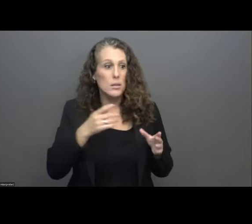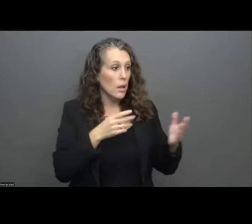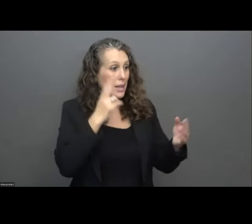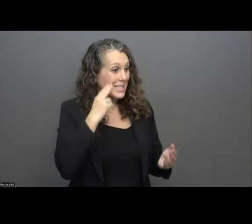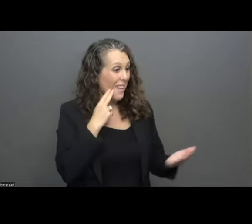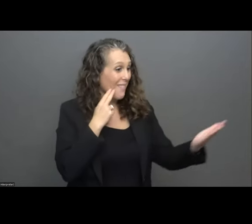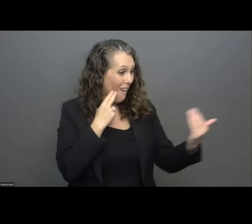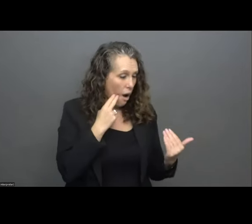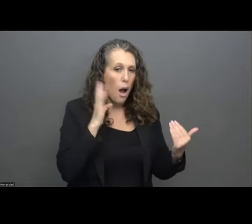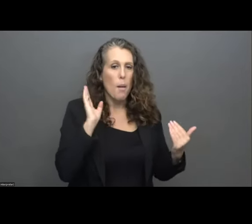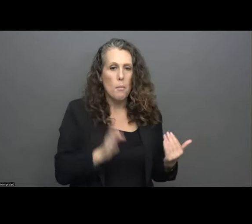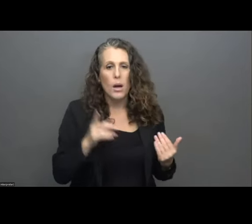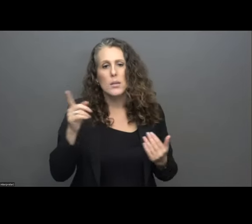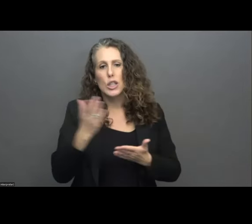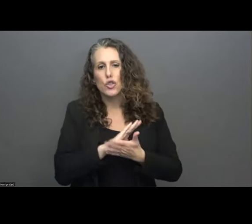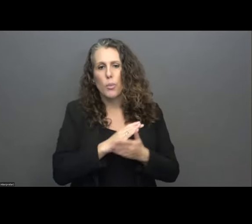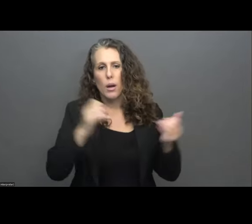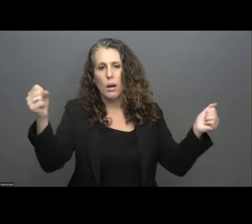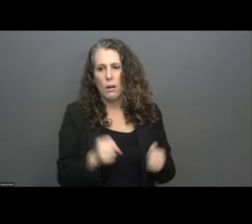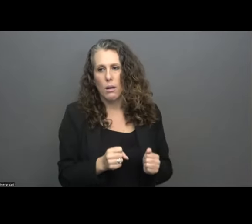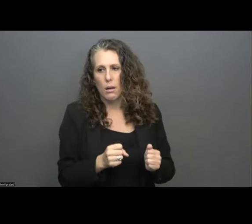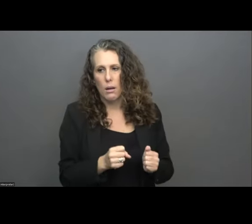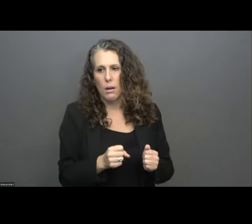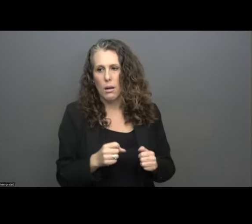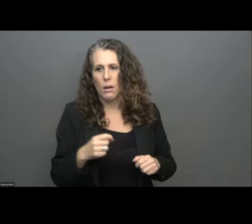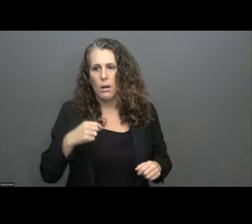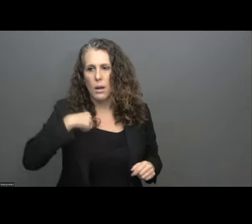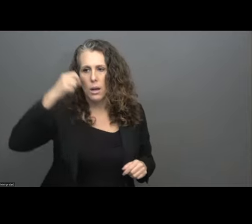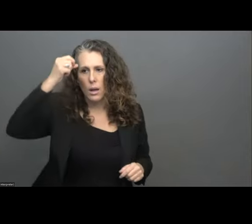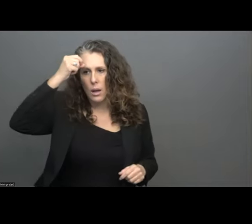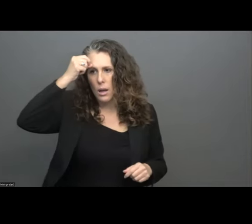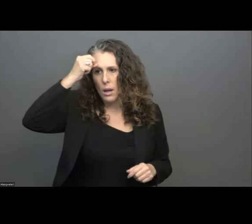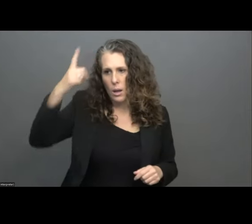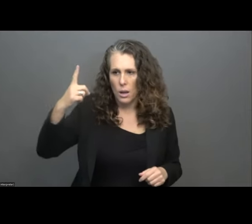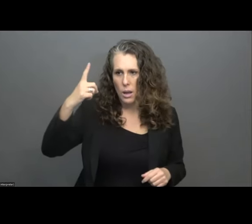10:26:20 which is a sign language interpreters and mobile application will be able to help